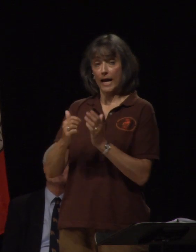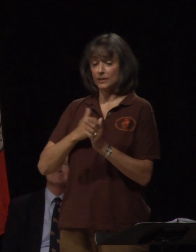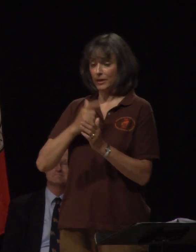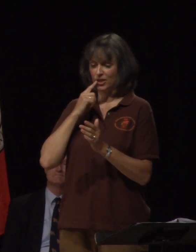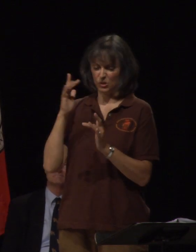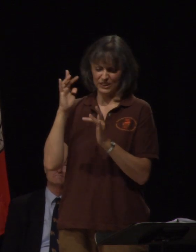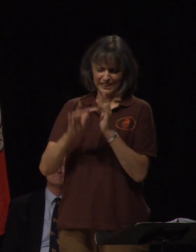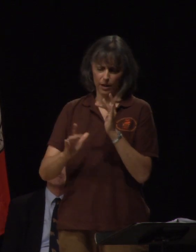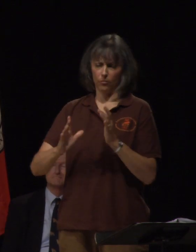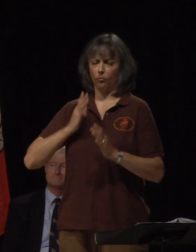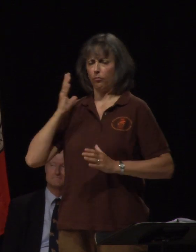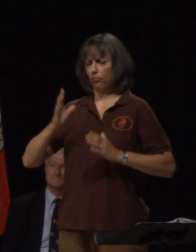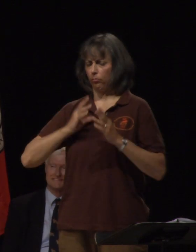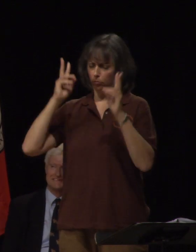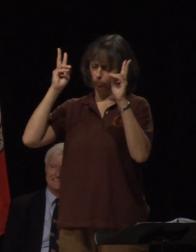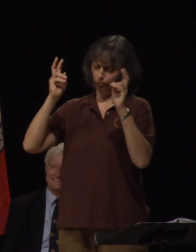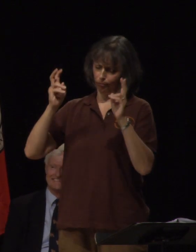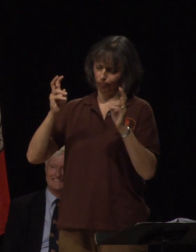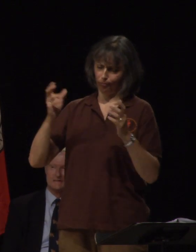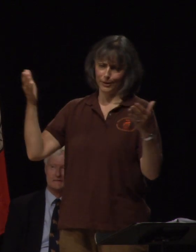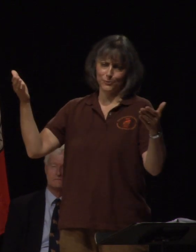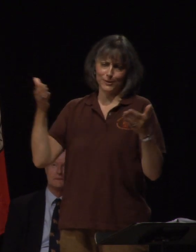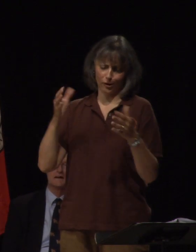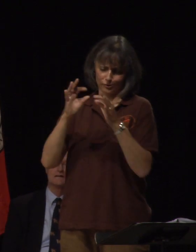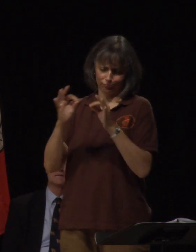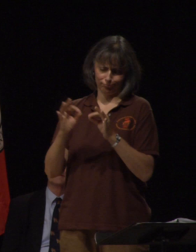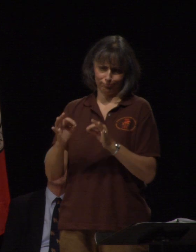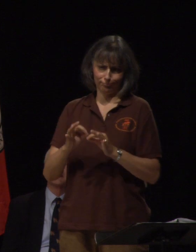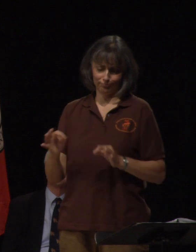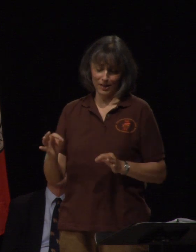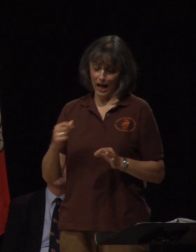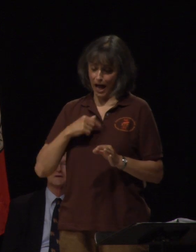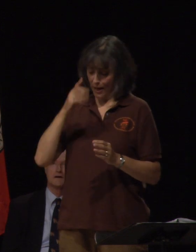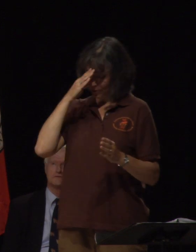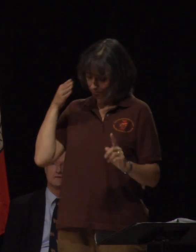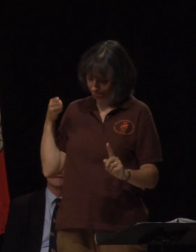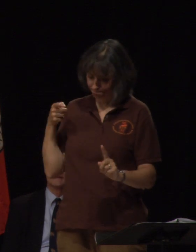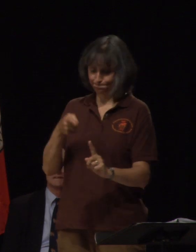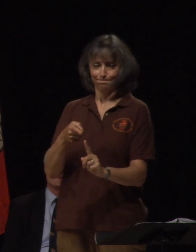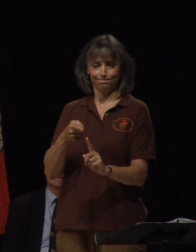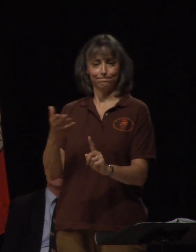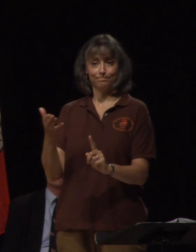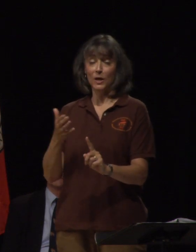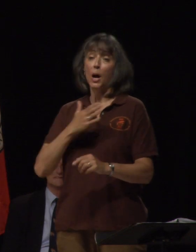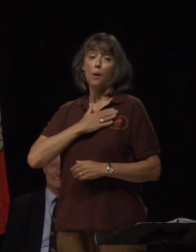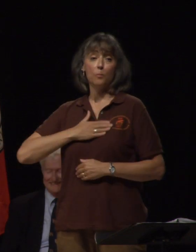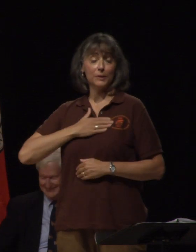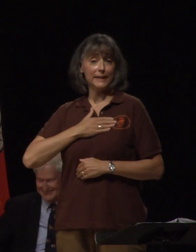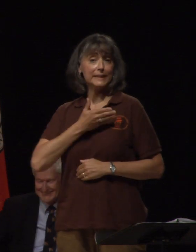FORMAL INTRODUCTIONS SO I'M GOING TO CUT RIGHT TO THE CHASE. WOULD YOU PLEASE GIVE ME A VERY